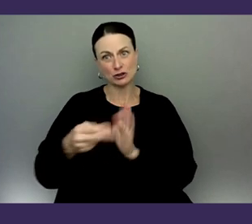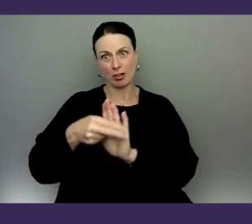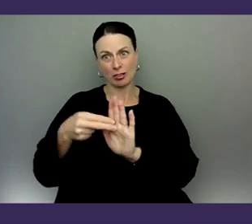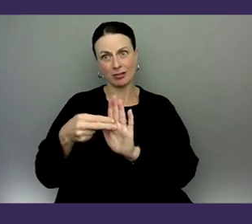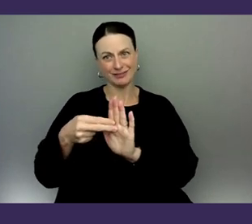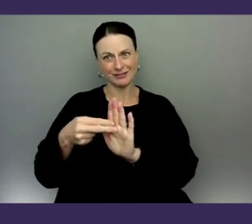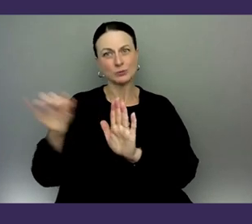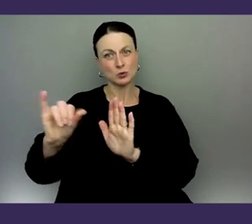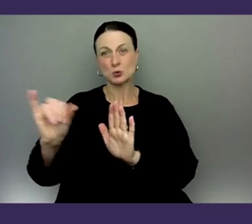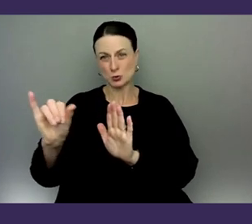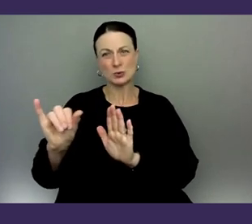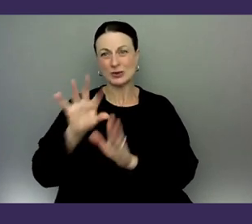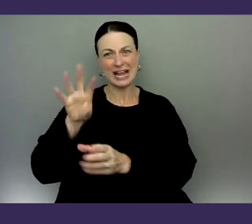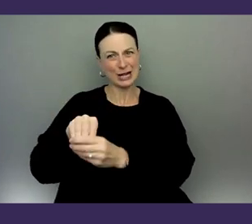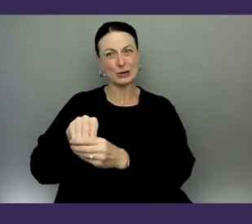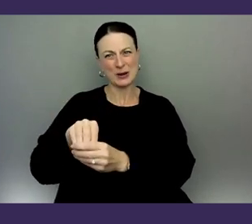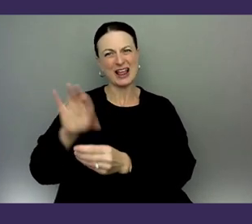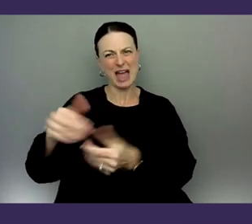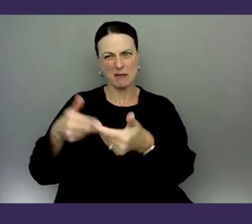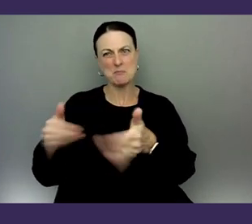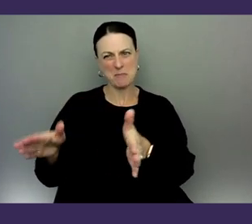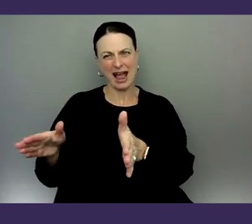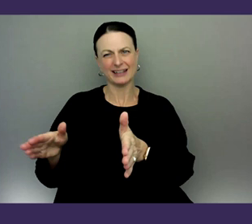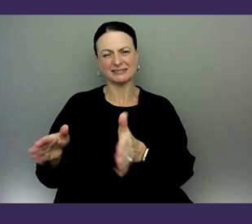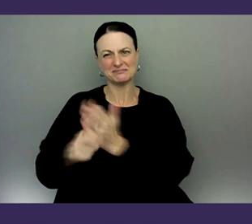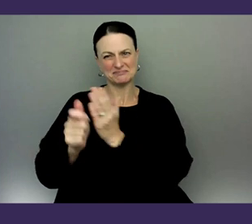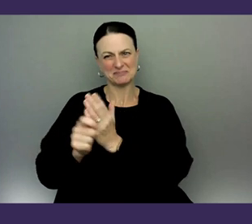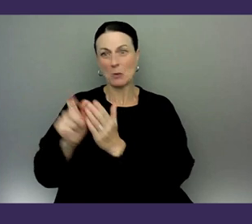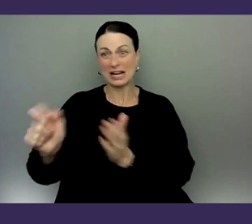including in the packet that we needed to have ready.